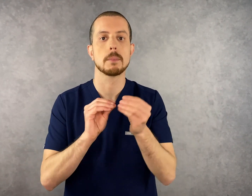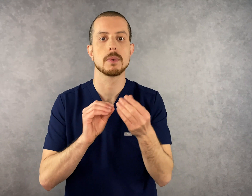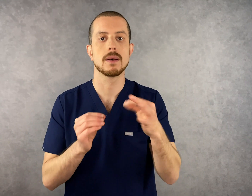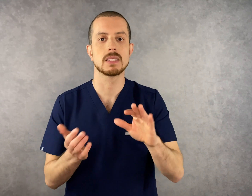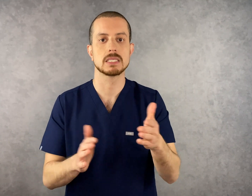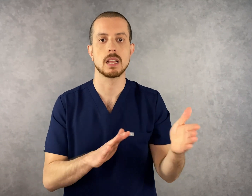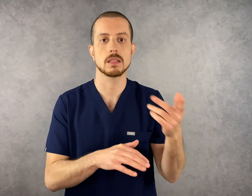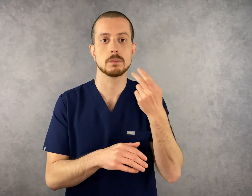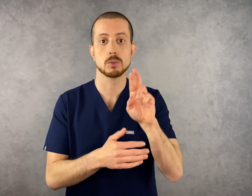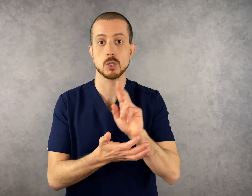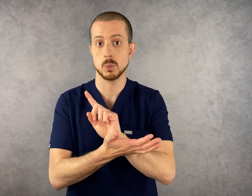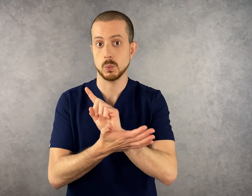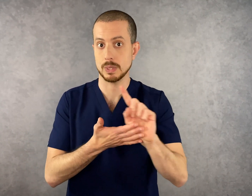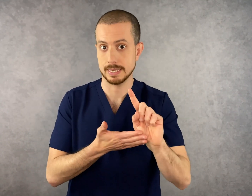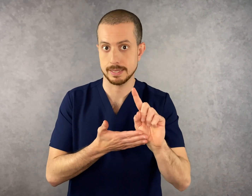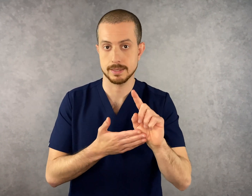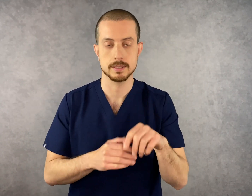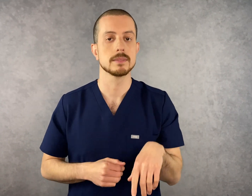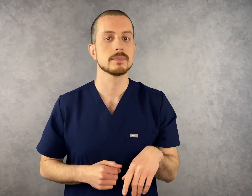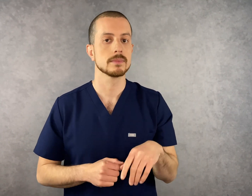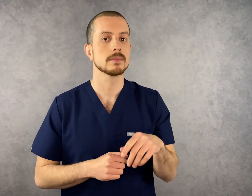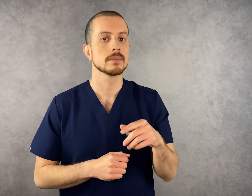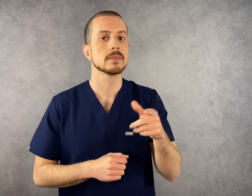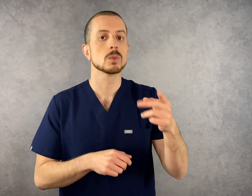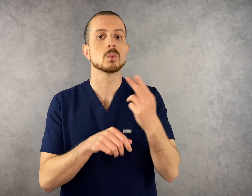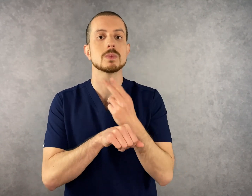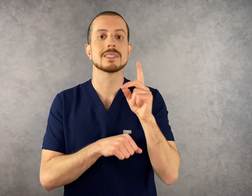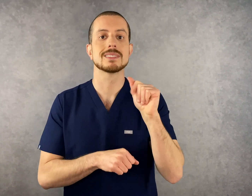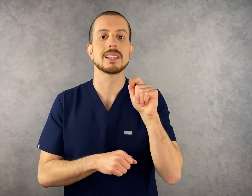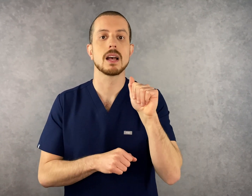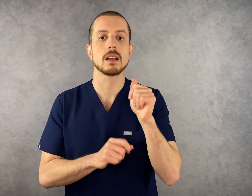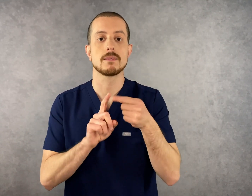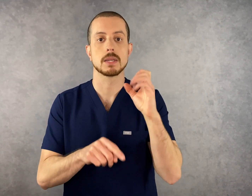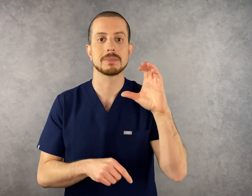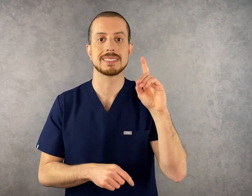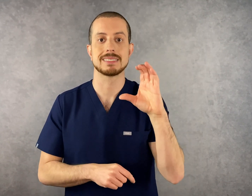number of deaths per week caused by each virus. They used data from the CDC